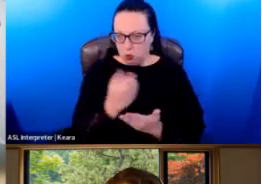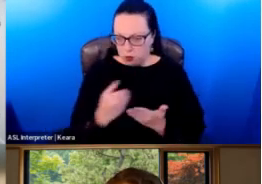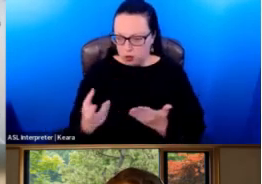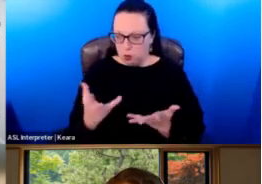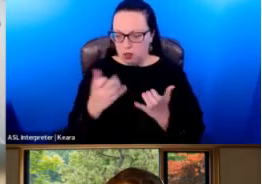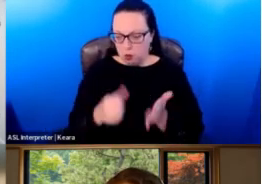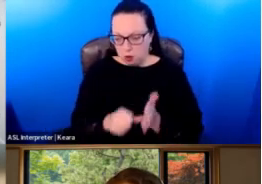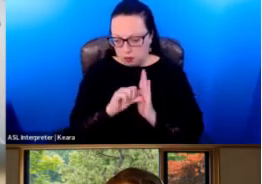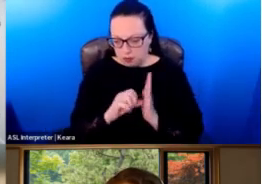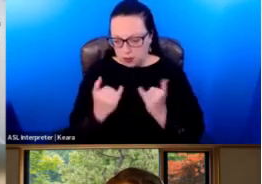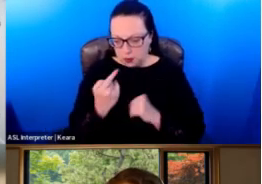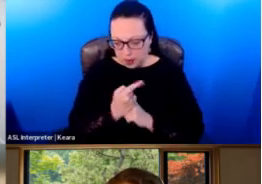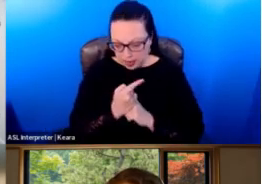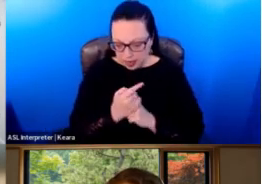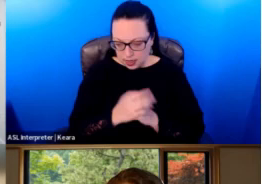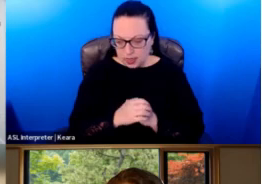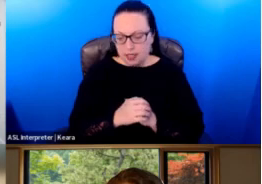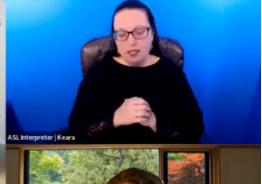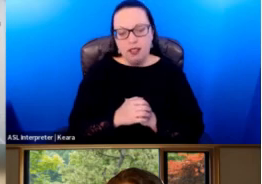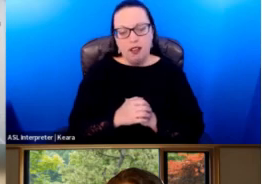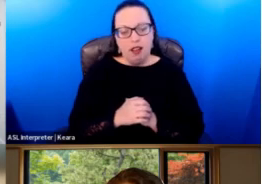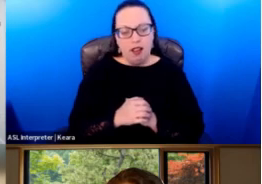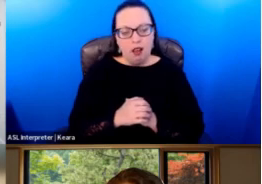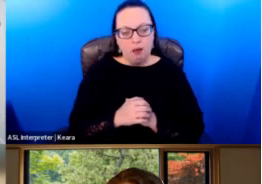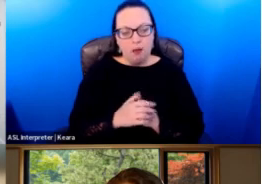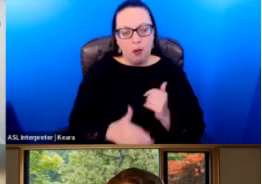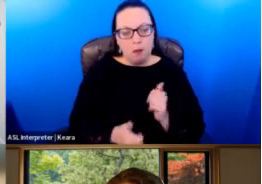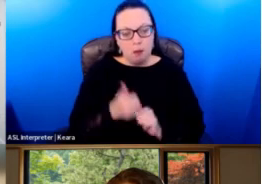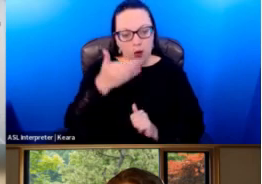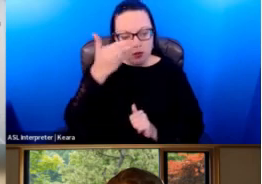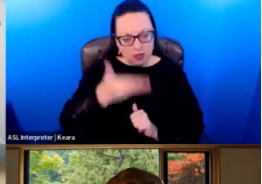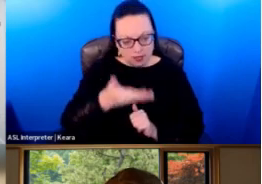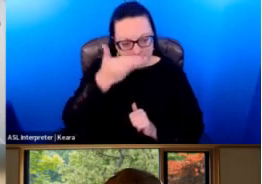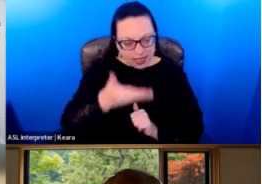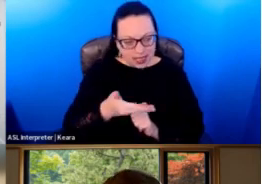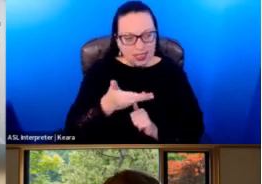these most of these, especially those that the top boards developed with our partners at NASHIA. So some of these are